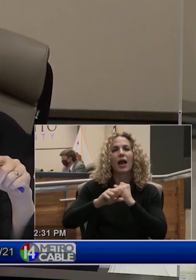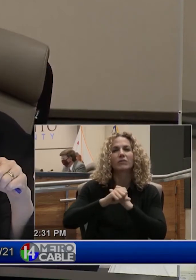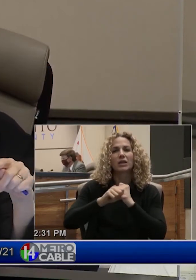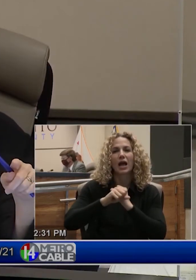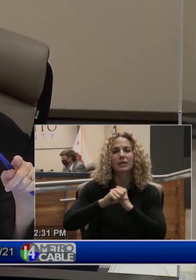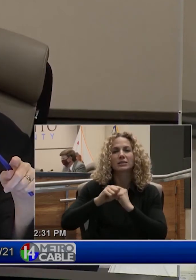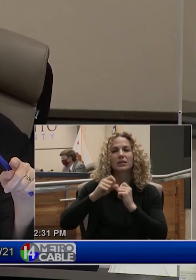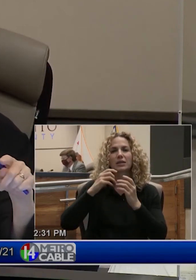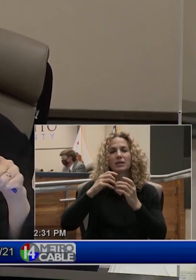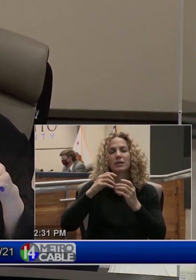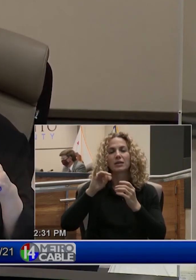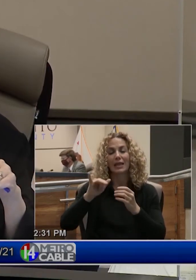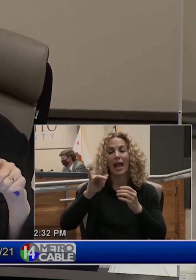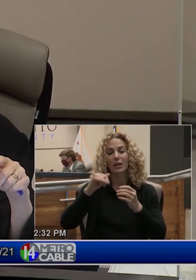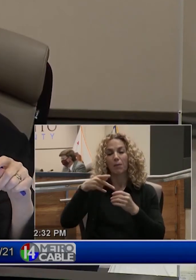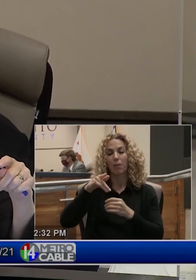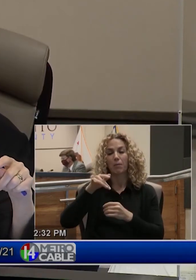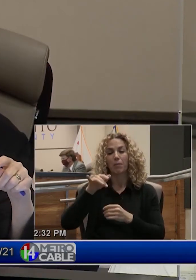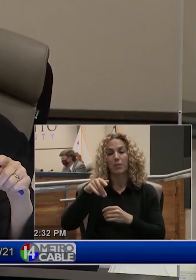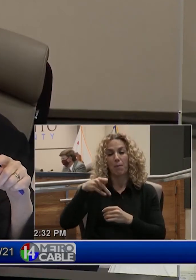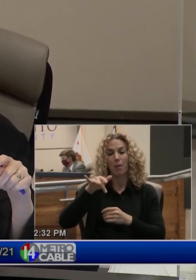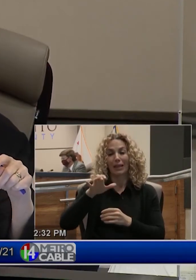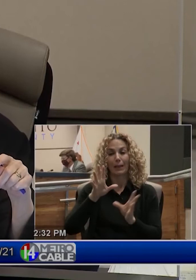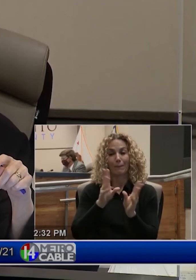AND I'LL JUST ASK YOU GAVE US FLYERS FOR THOSE MEETINGS VERY A FLYERS FOR THOSE MEETINGS VERY A LOT OF CONSTITUENTS INTERESTED